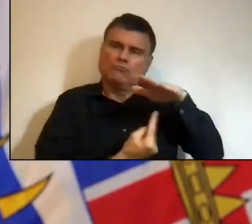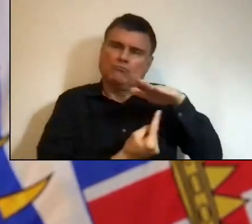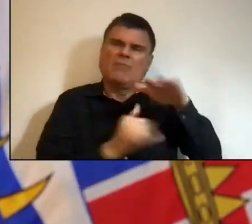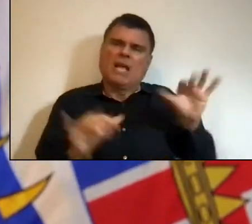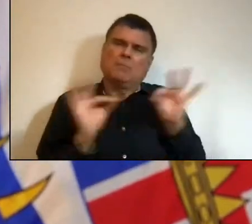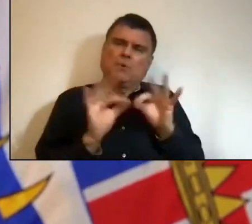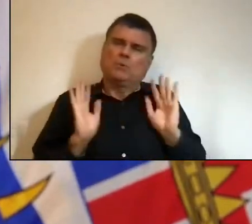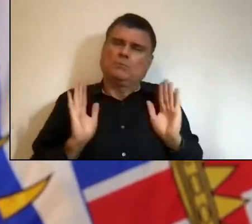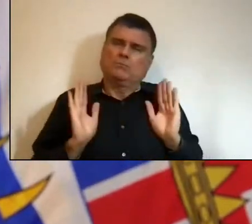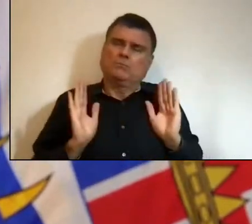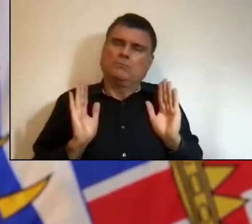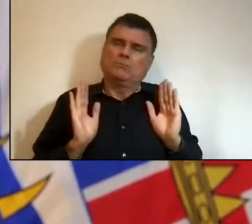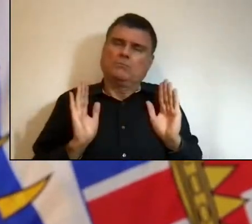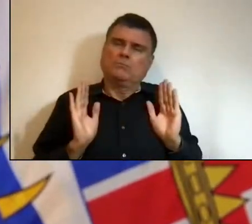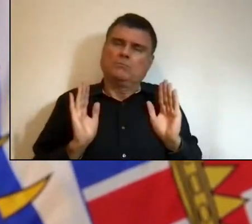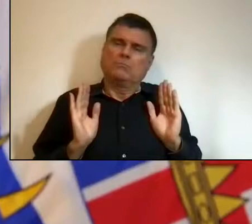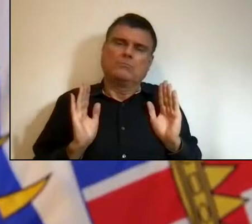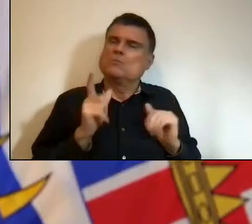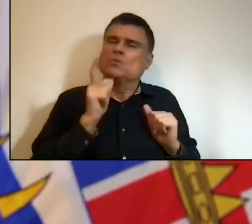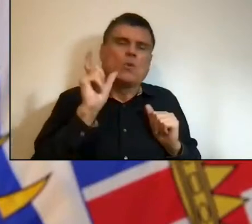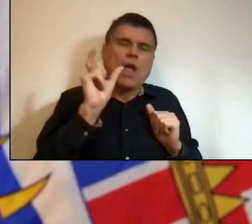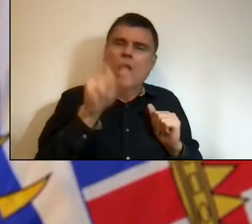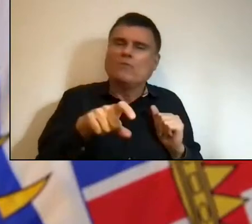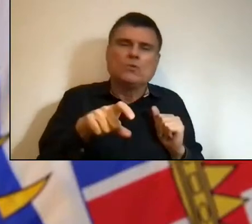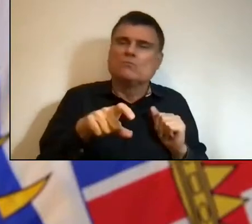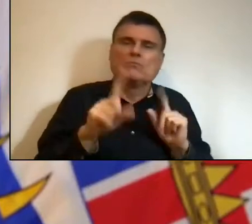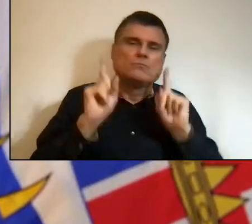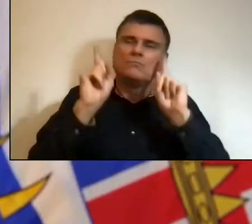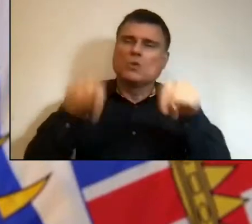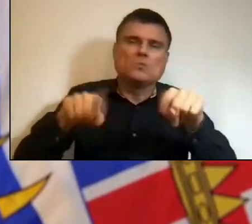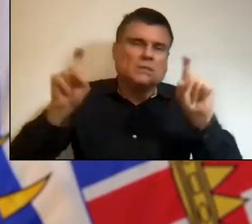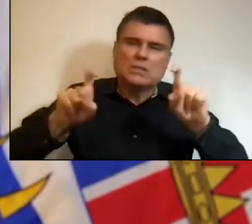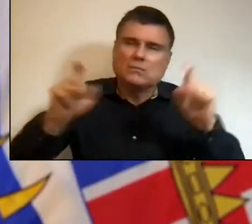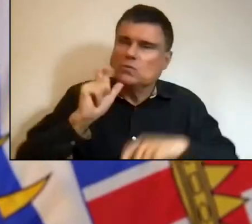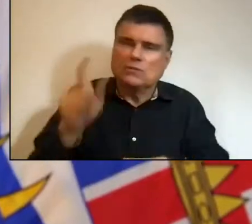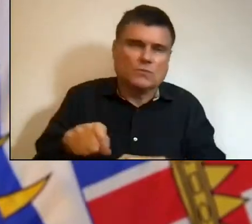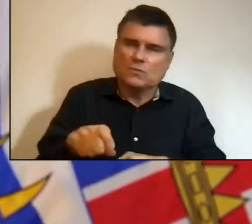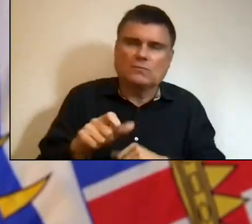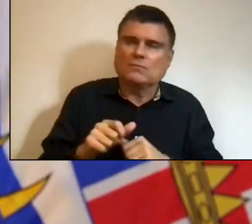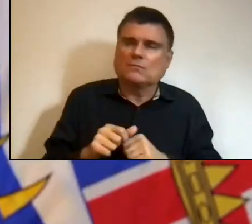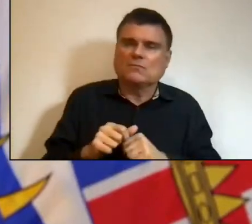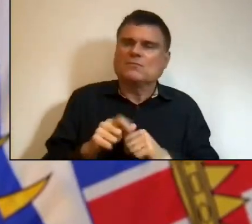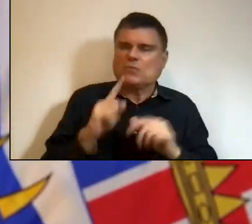don't necessarily need to get a test. And that is important and